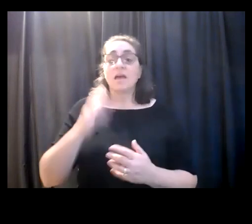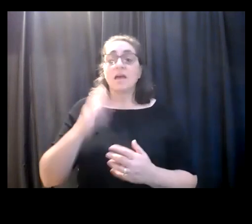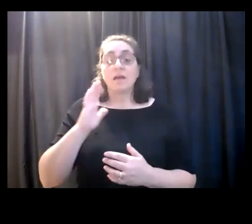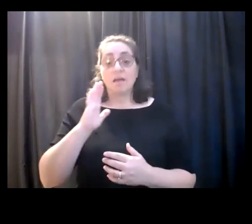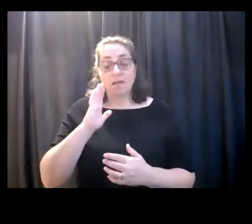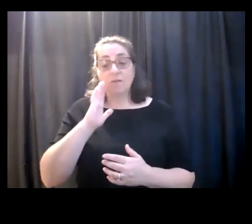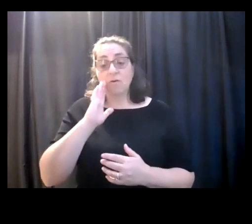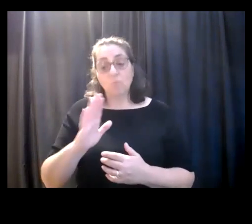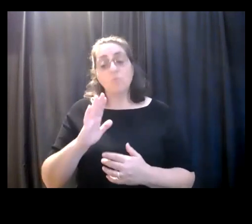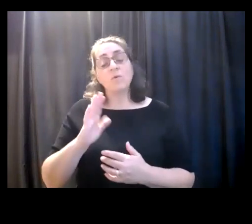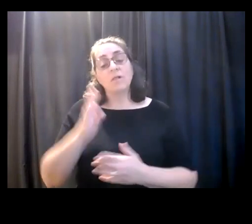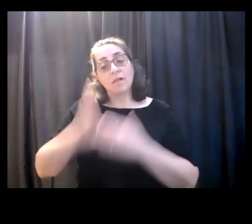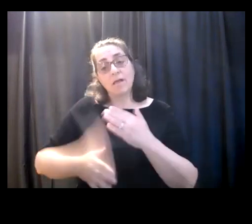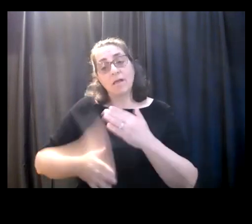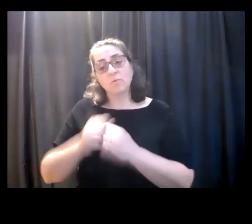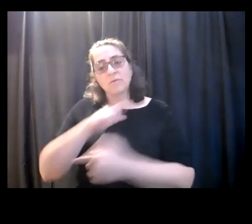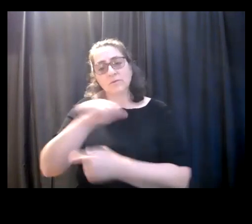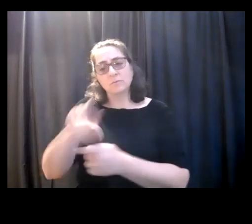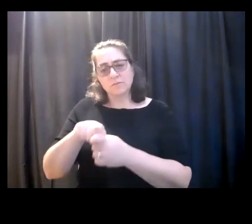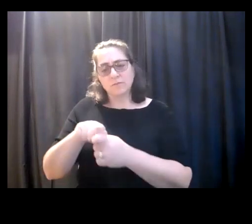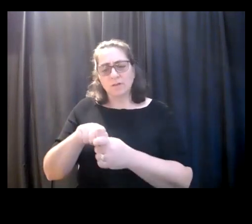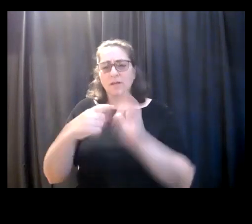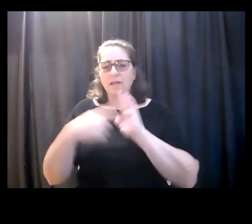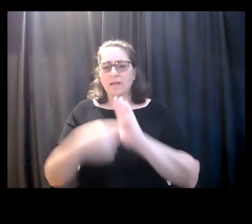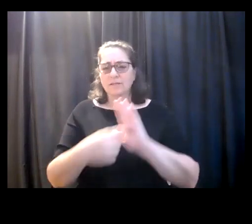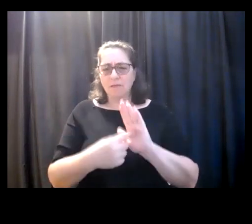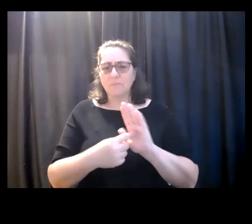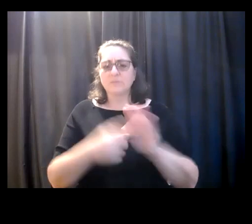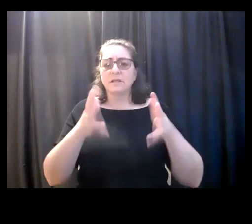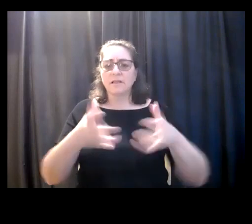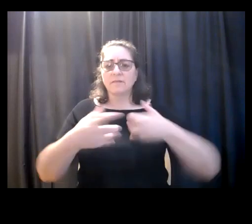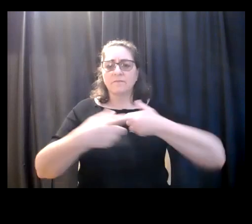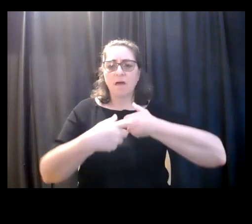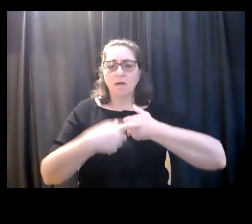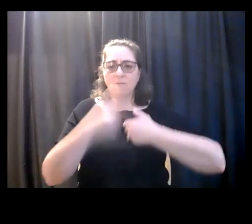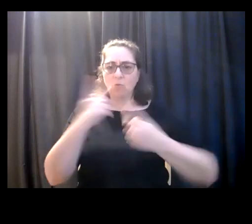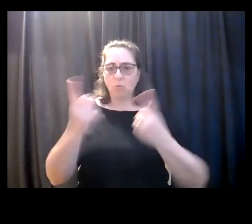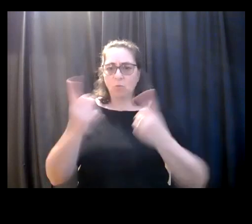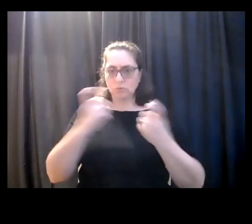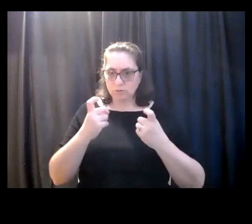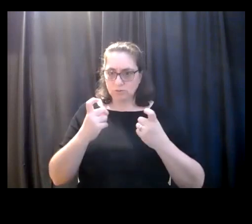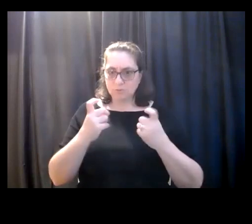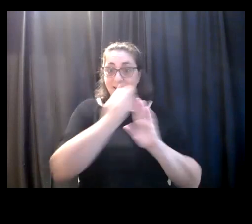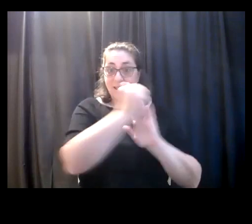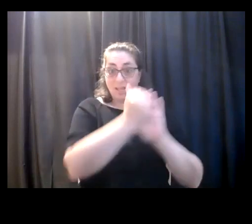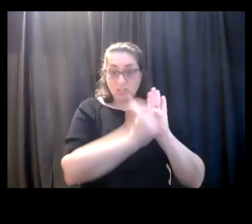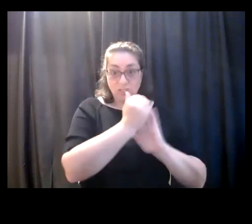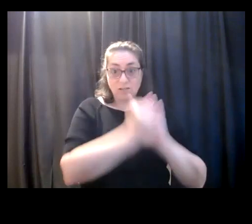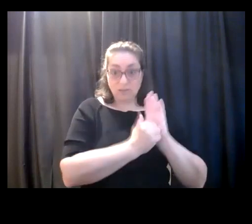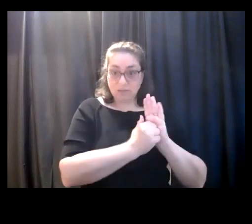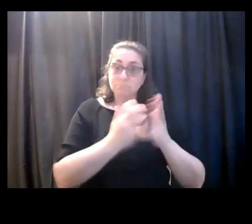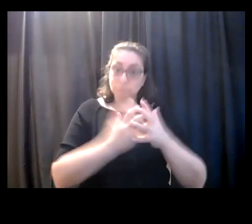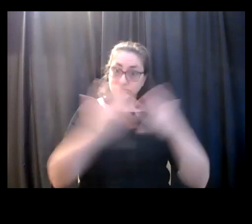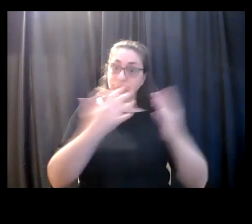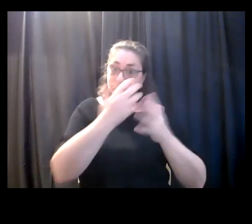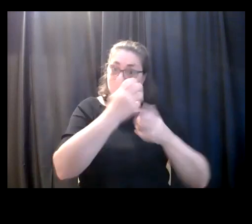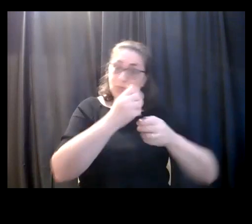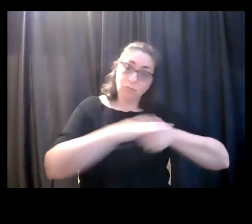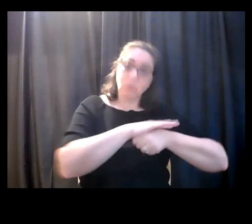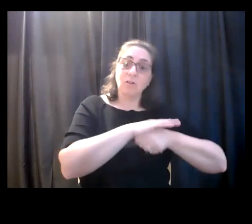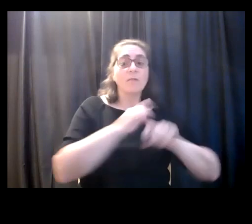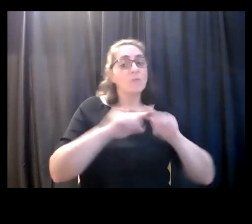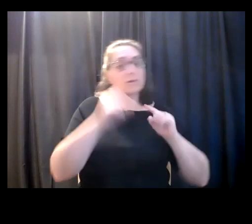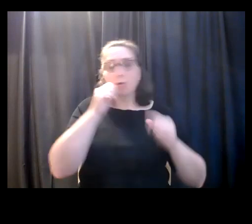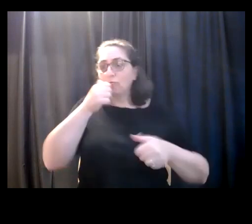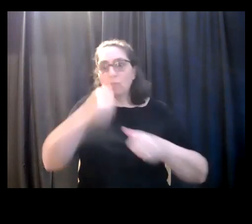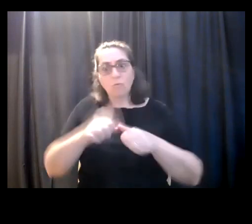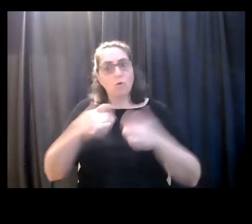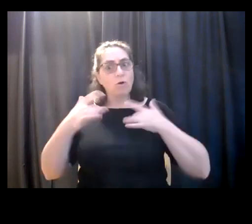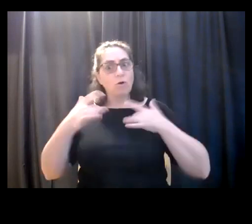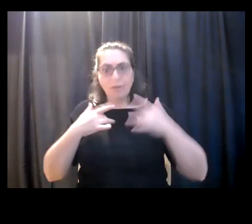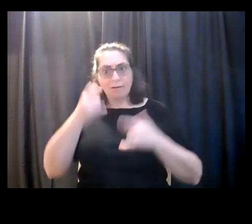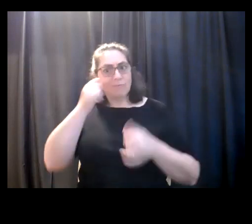do a short poll. There will be two questions. I will read them and ask you to respond. Can we